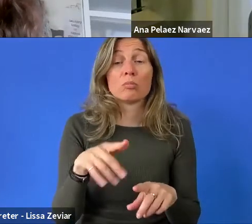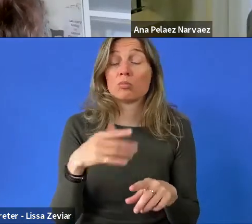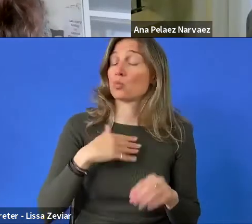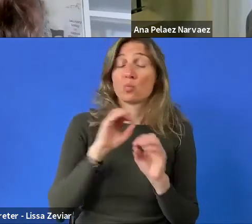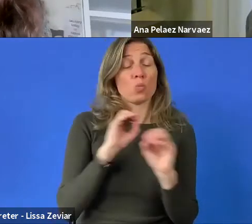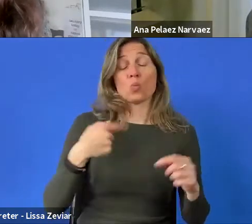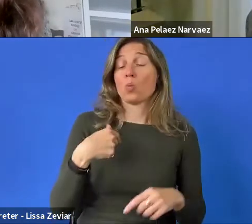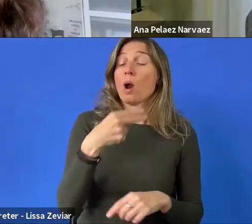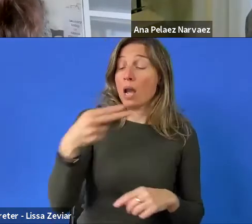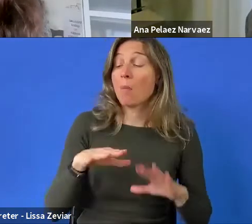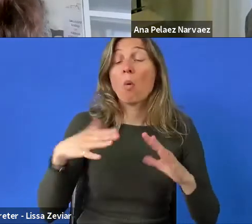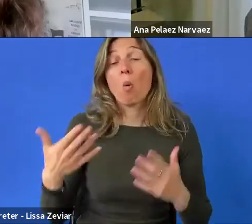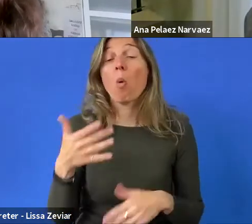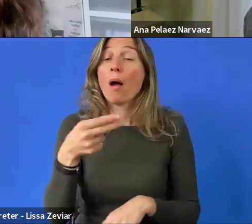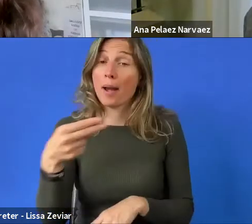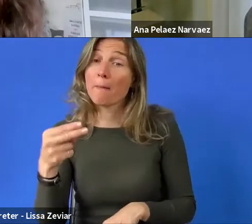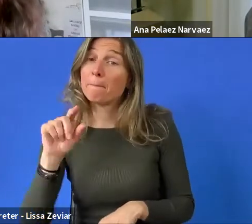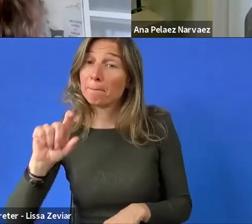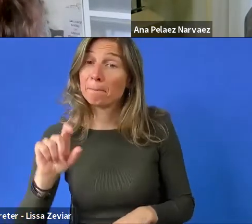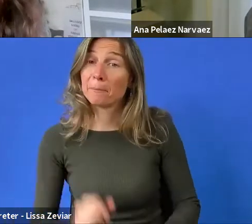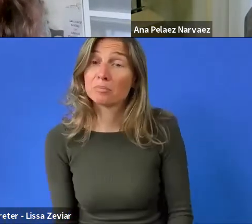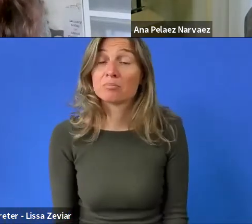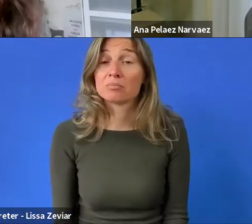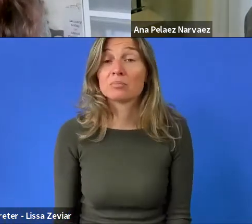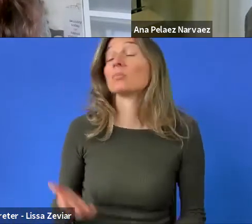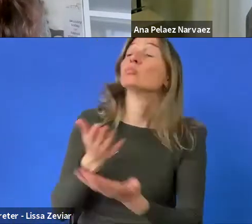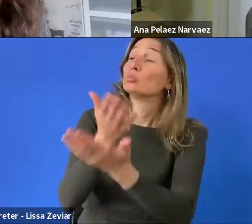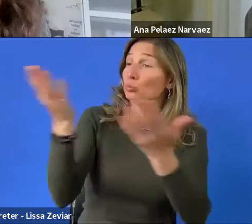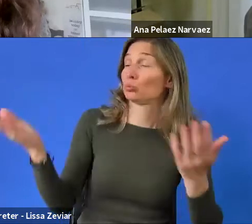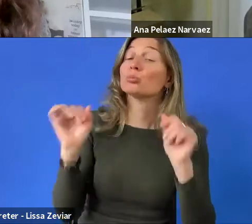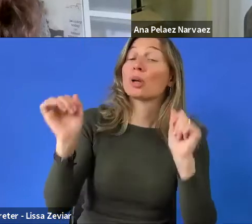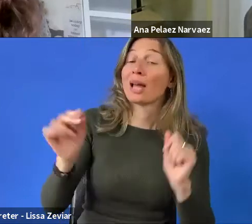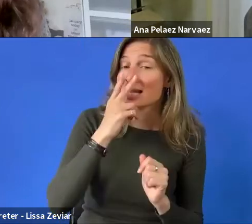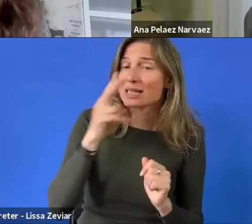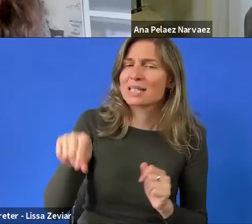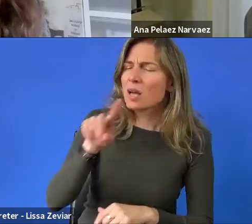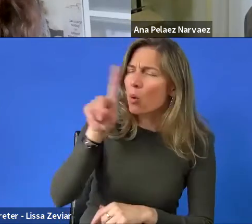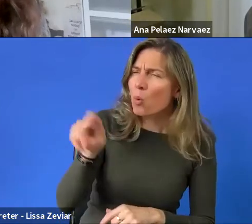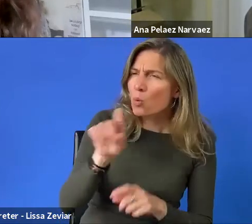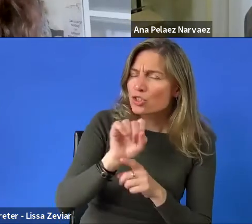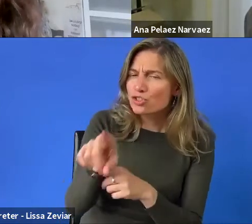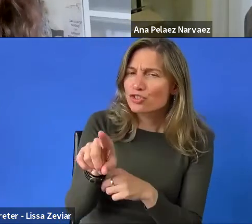Everyone can see your question sent and you can vote for the question if you have a similar one.